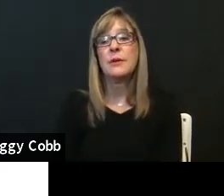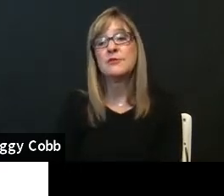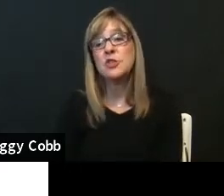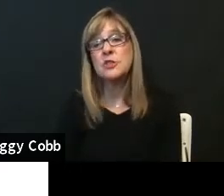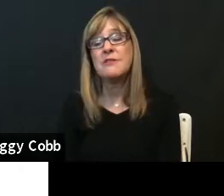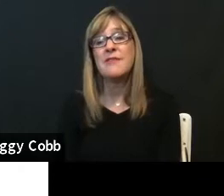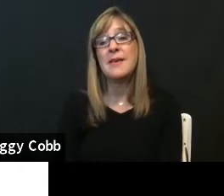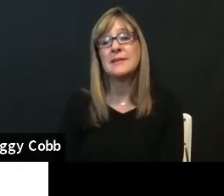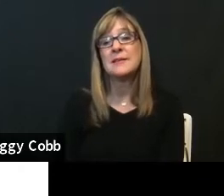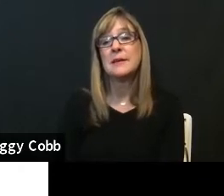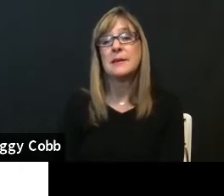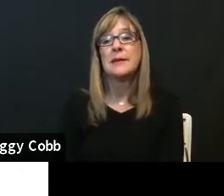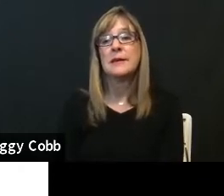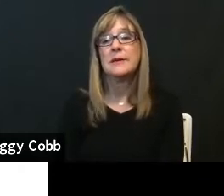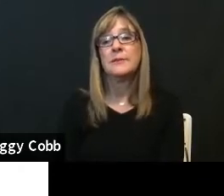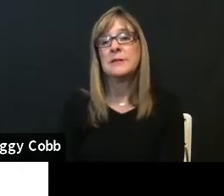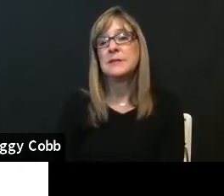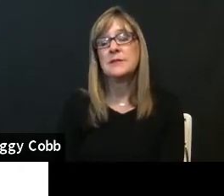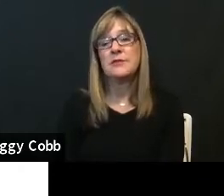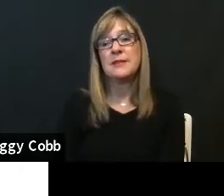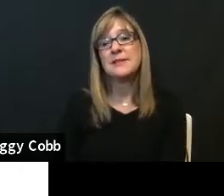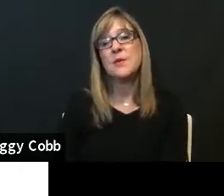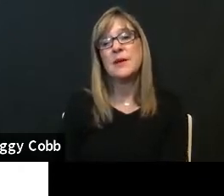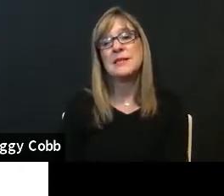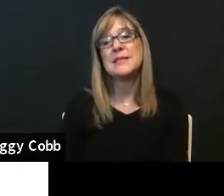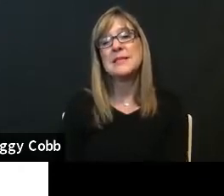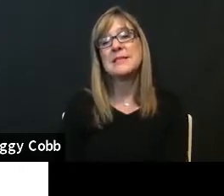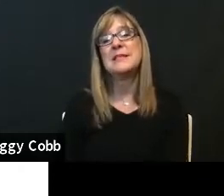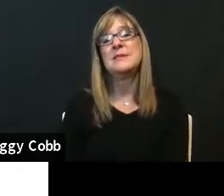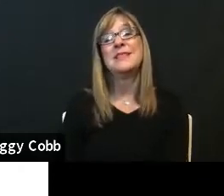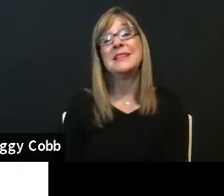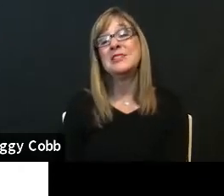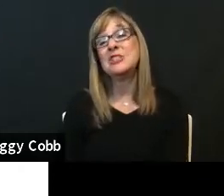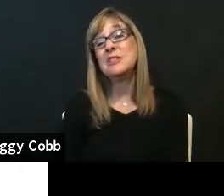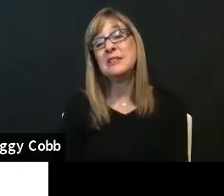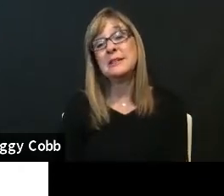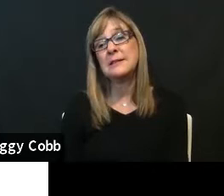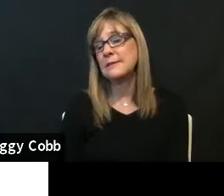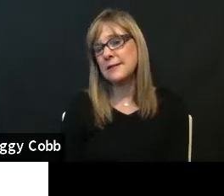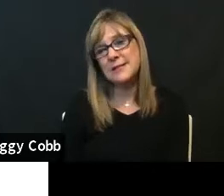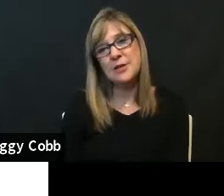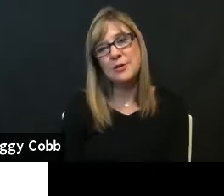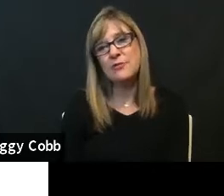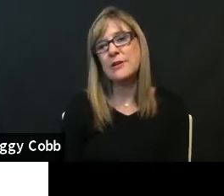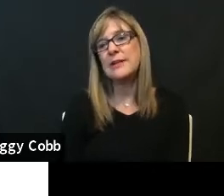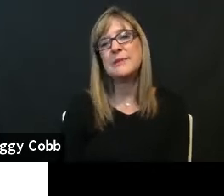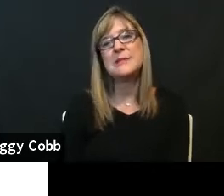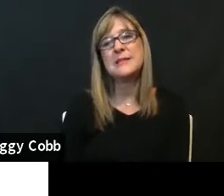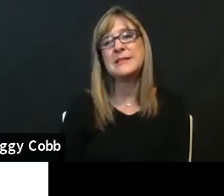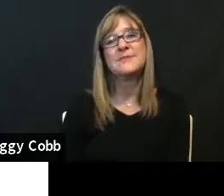we'll have church events, different things going on at TSC but this year it's so very limited.